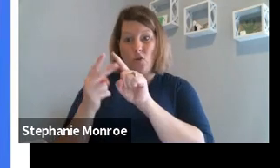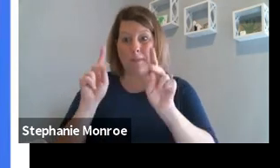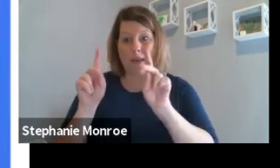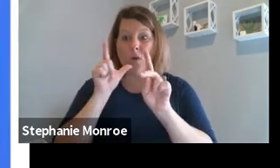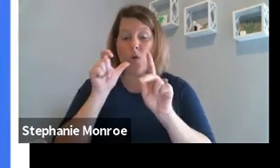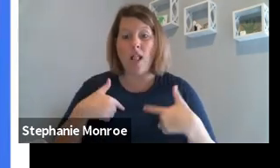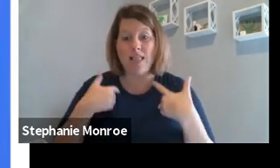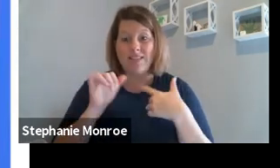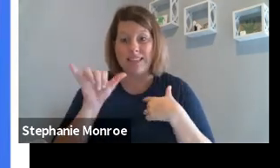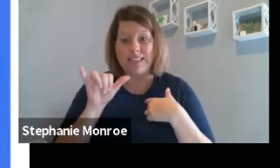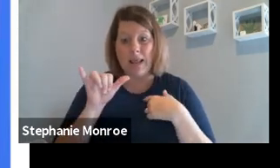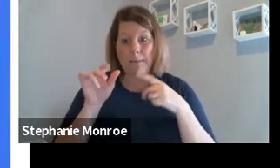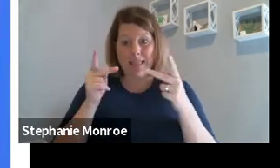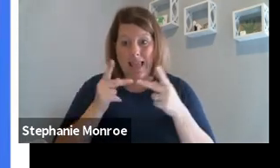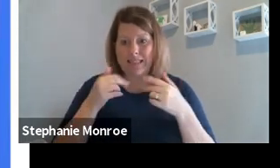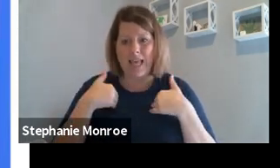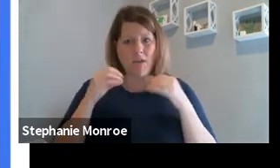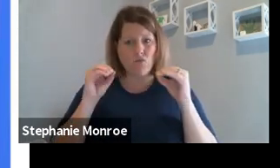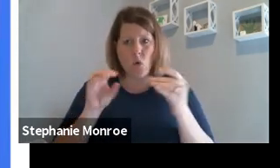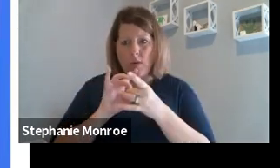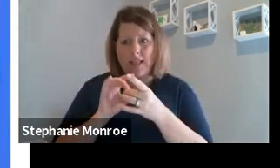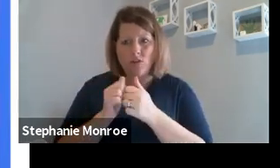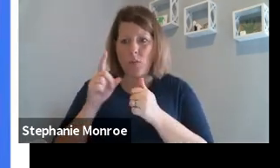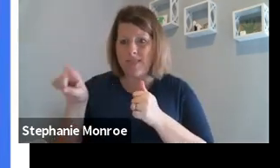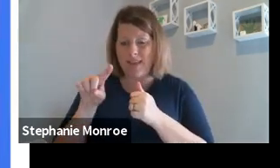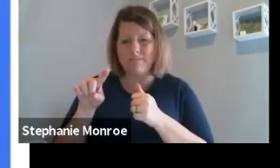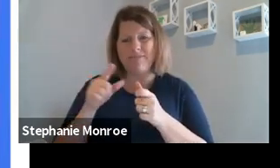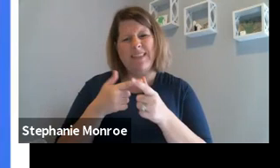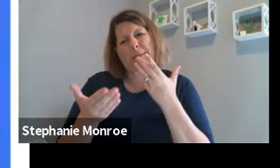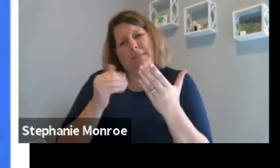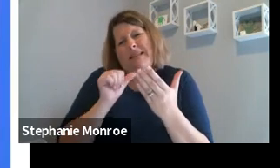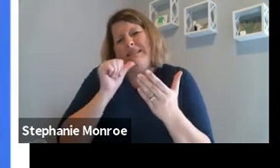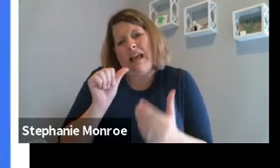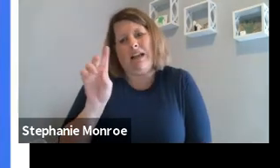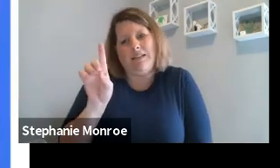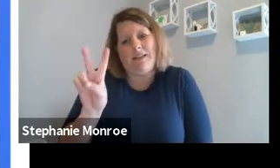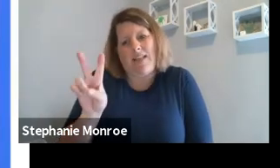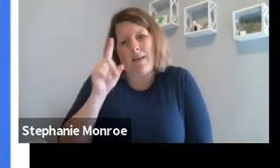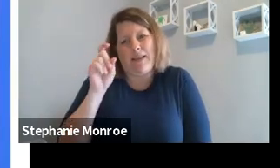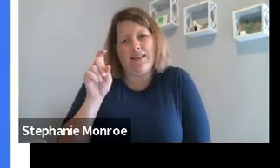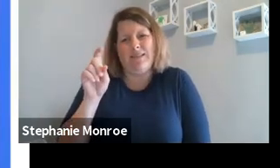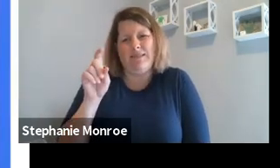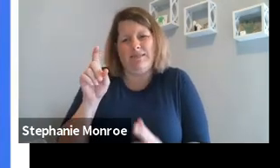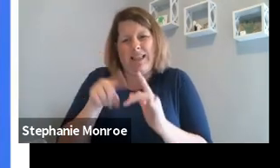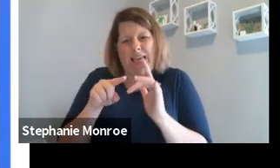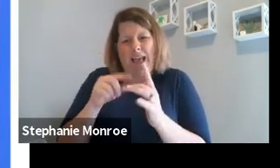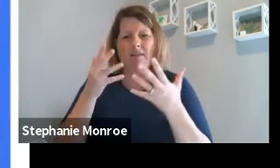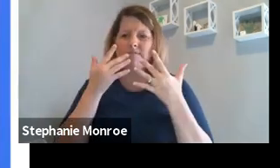in the same dwelling, and have no relationship between them, then it may not be considered domestic violence, because there is lack of familiarity between the parties.